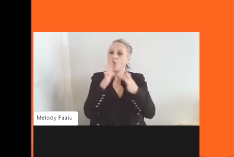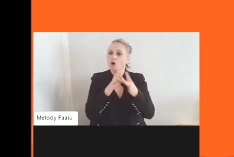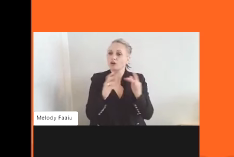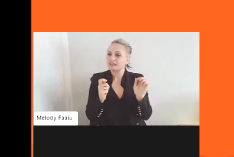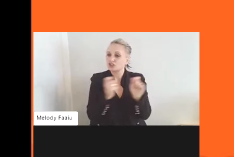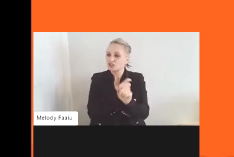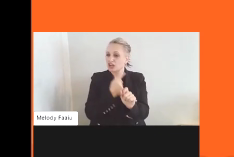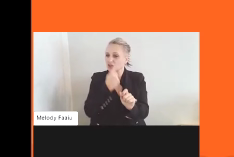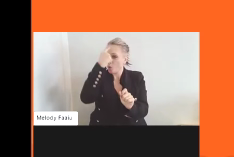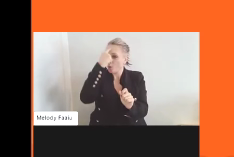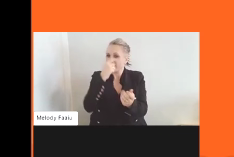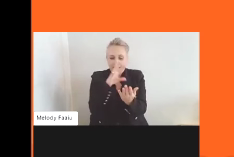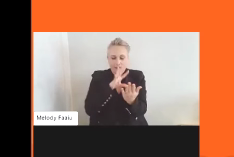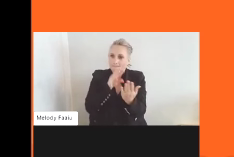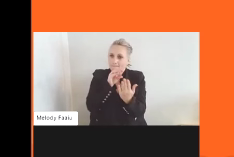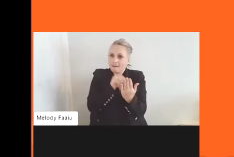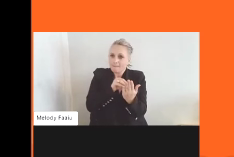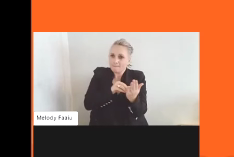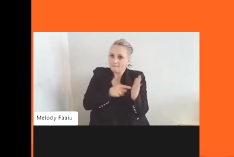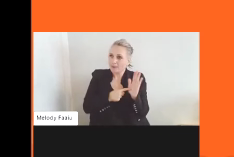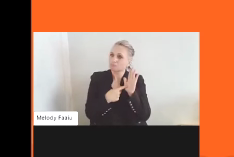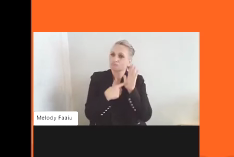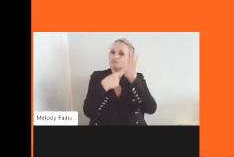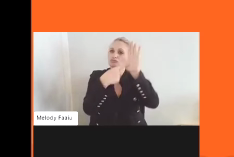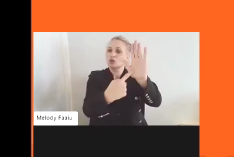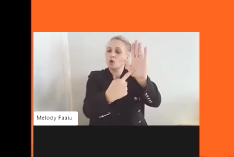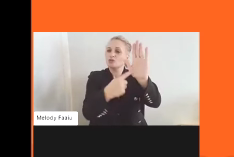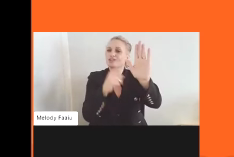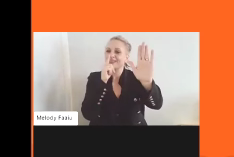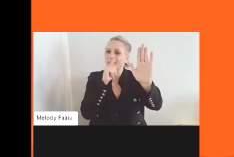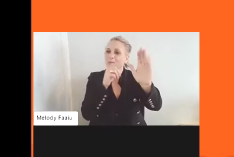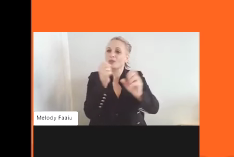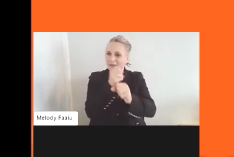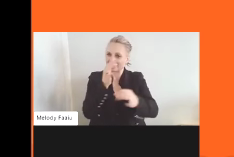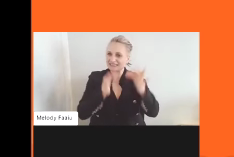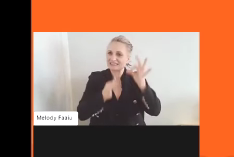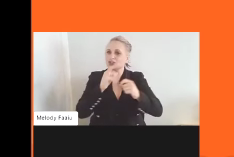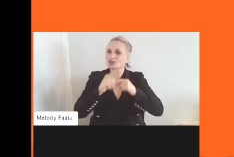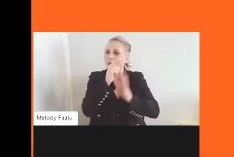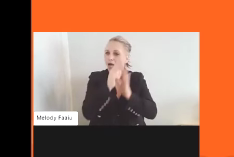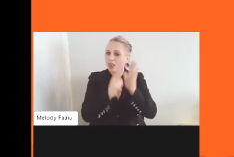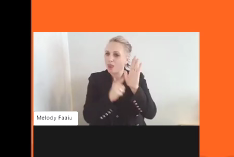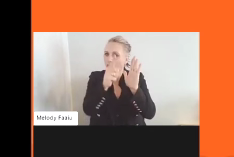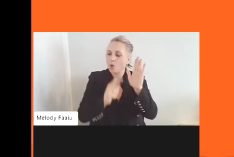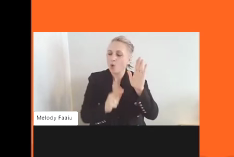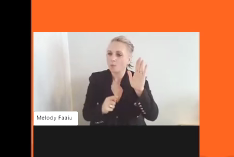We will produce some quick fact sheets and information sheets to